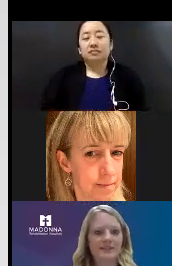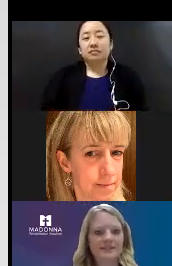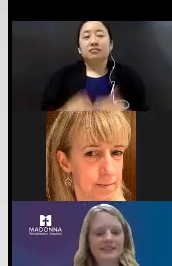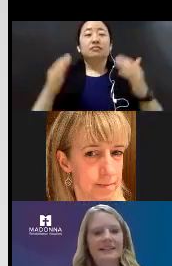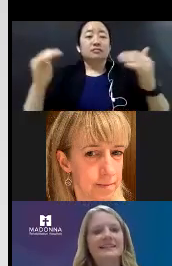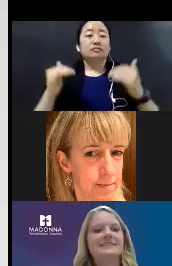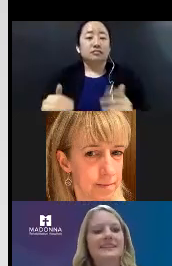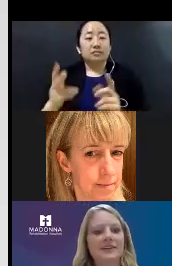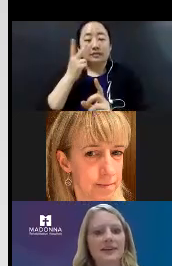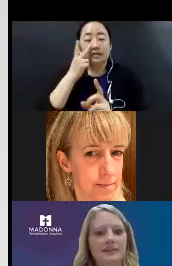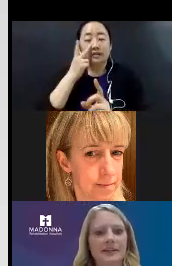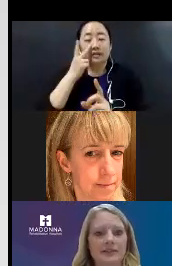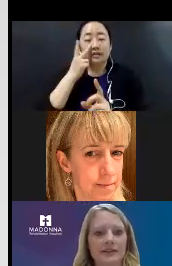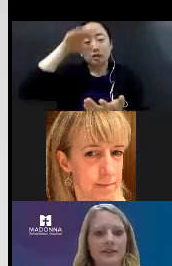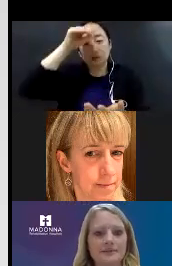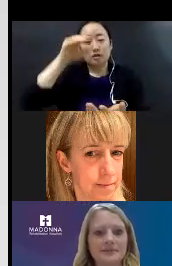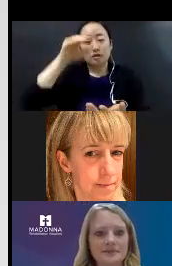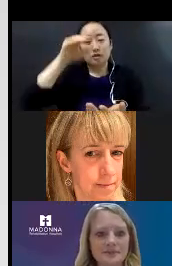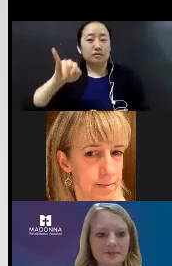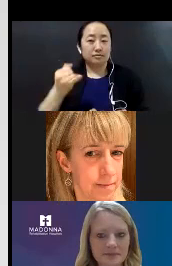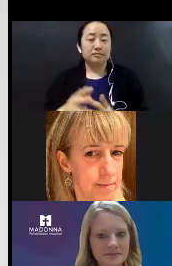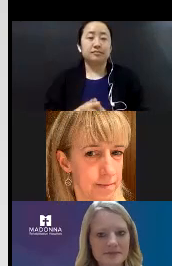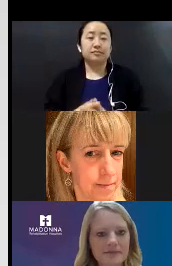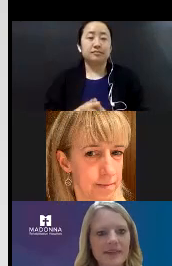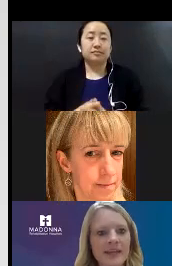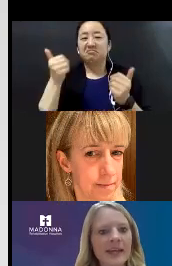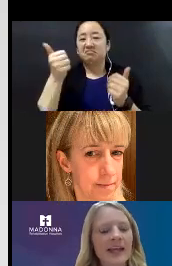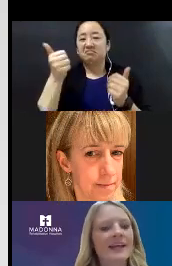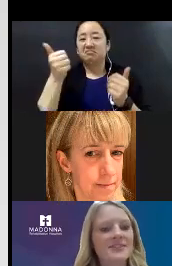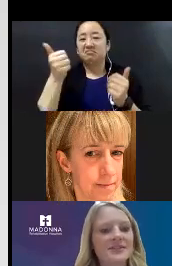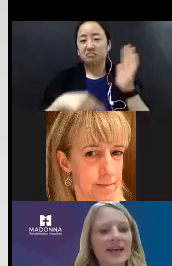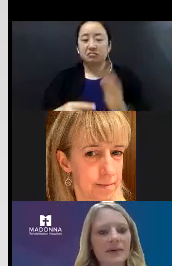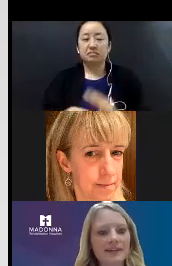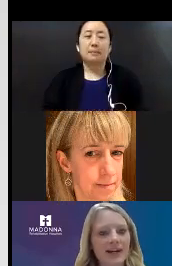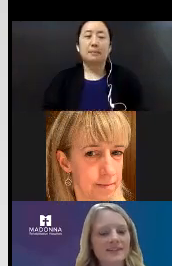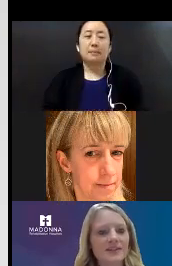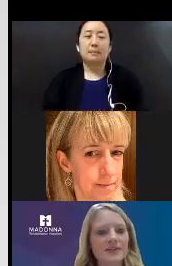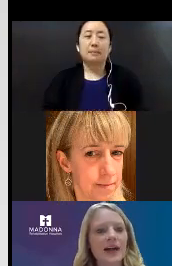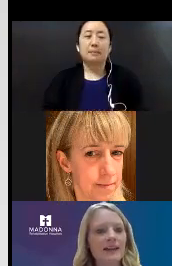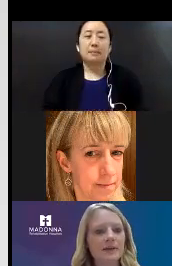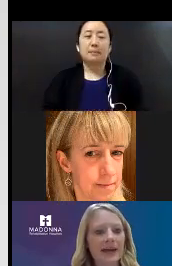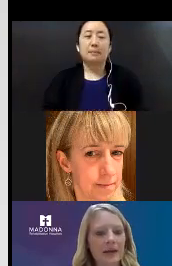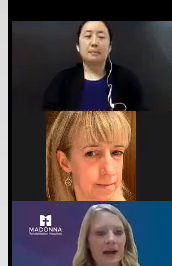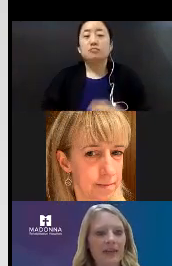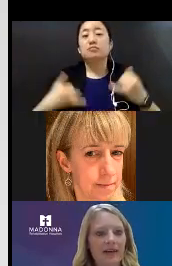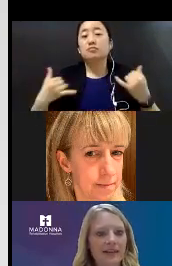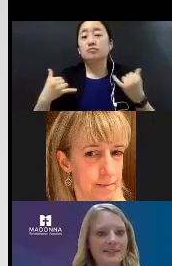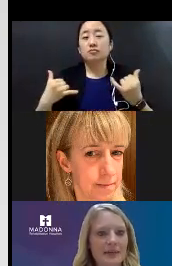OBJECTIVES THAT YOU CAN READ THROUGH. TODAY WE WILL TALK ABOUT THE EVIDENCE-BASED